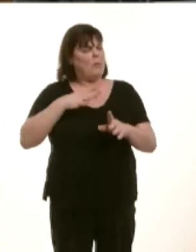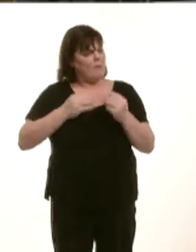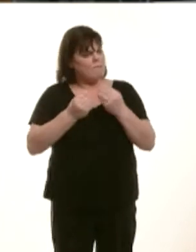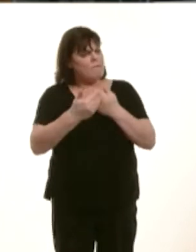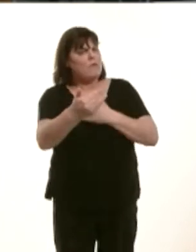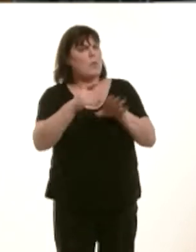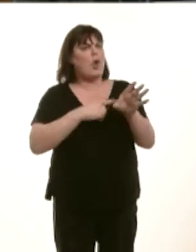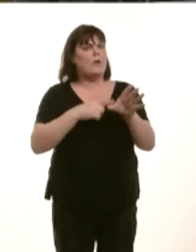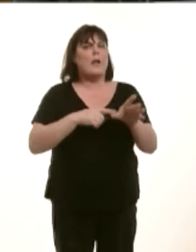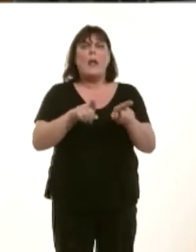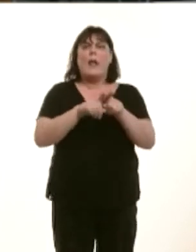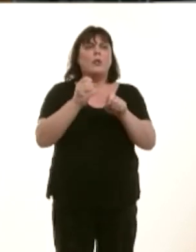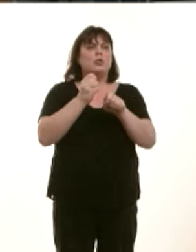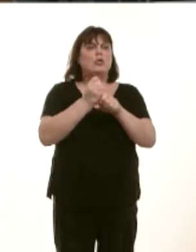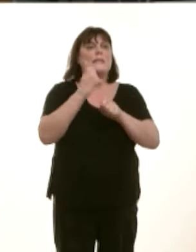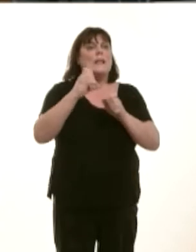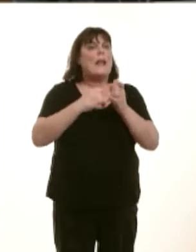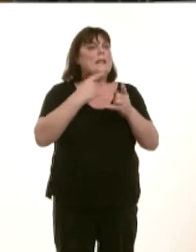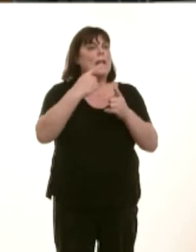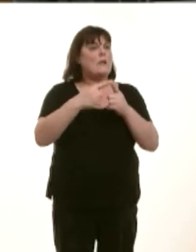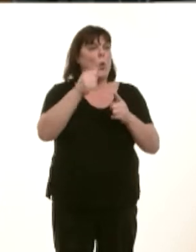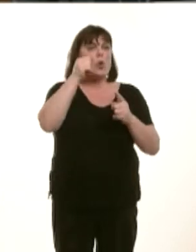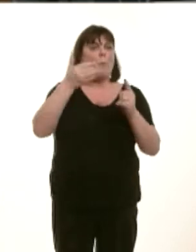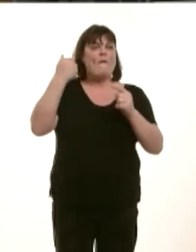with what has happened to GCSEs. We know that the gap that did exist in terms of getting